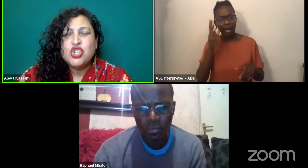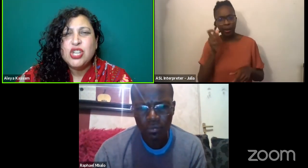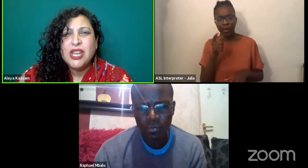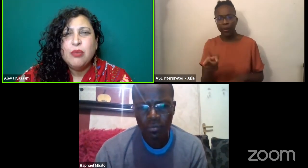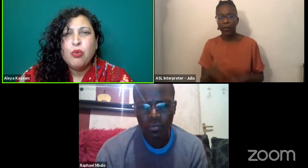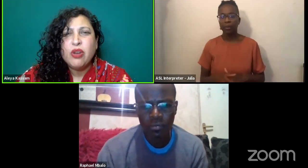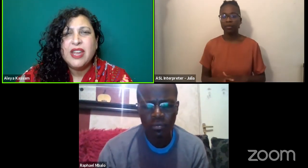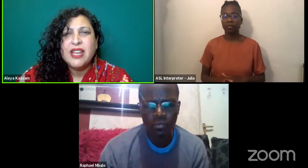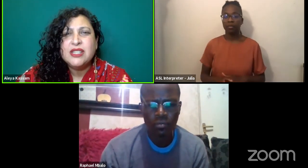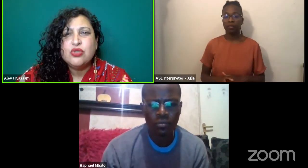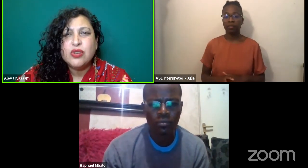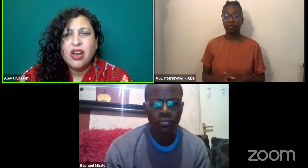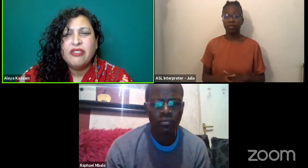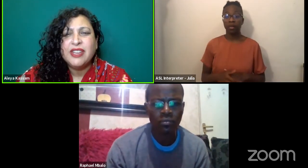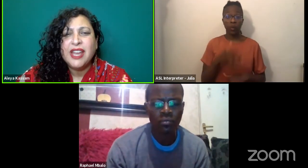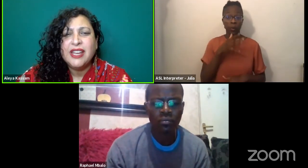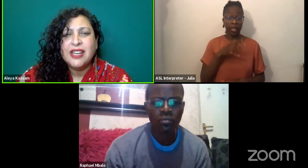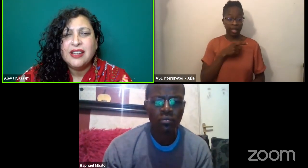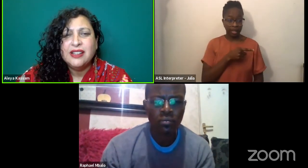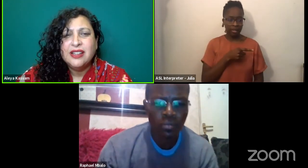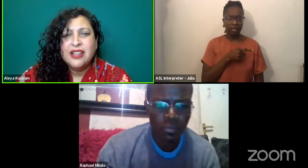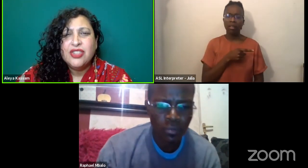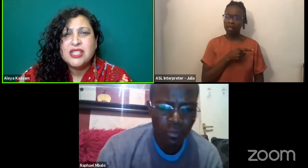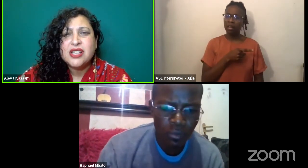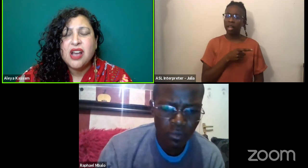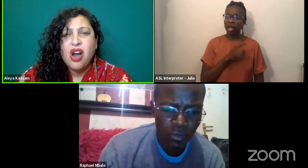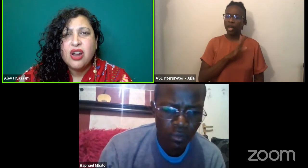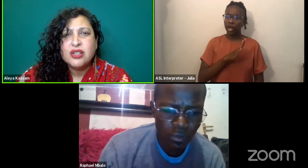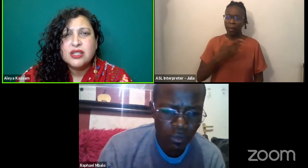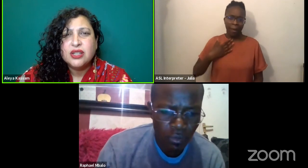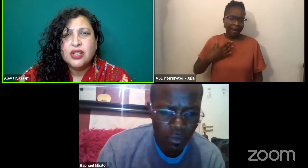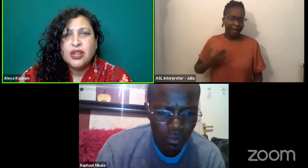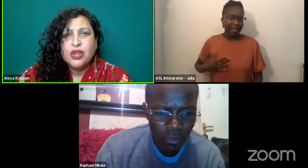she wore the history of Kenya, the scars,